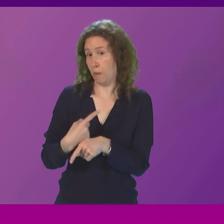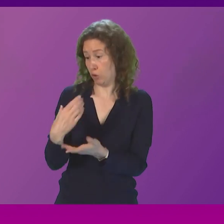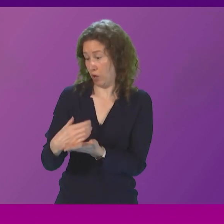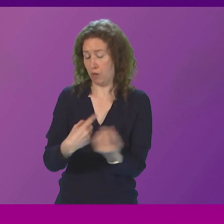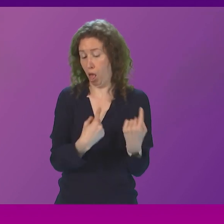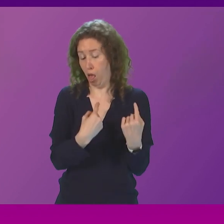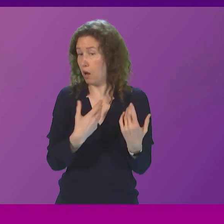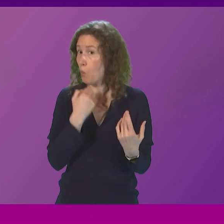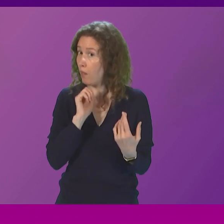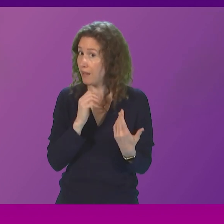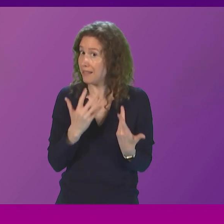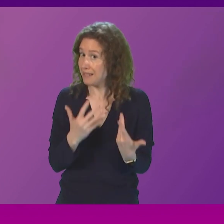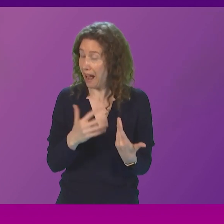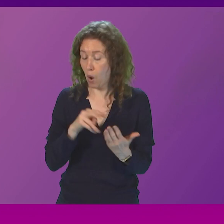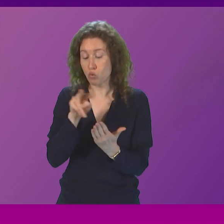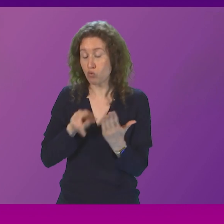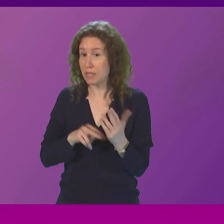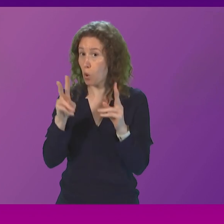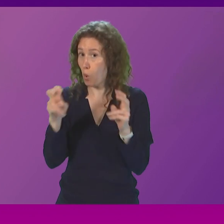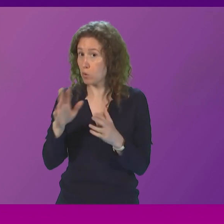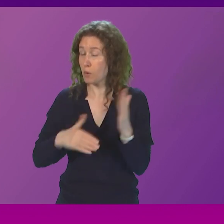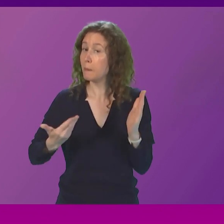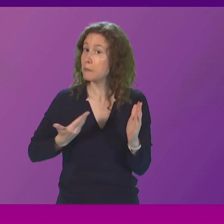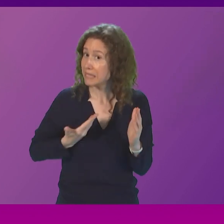Will they do the same when I read out quotes from businesses?